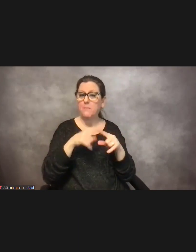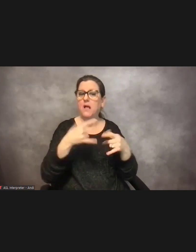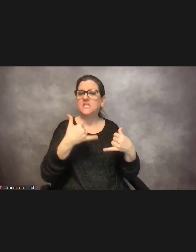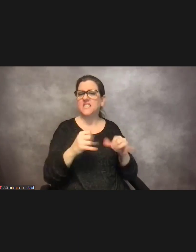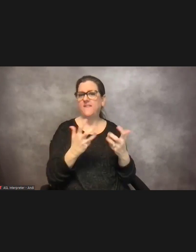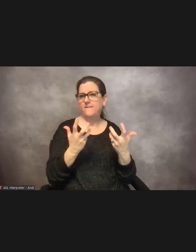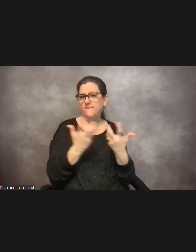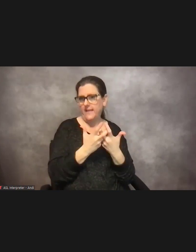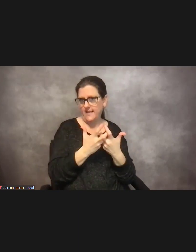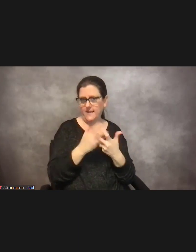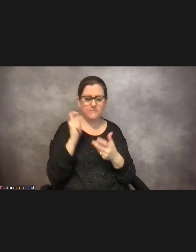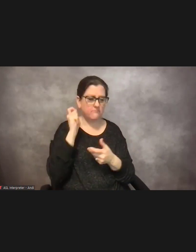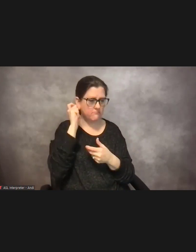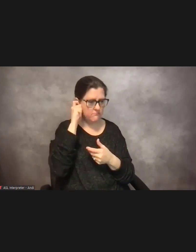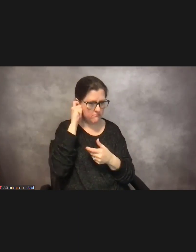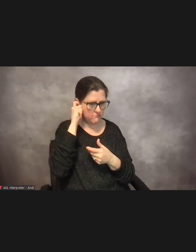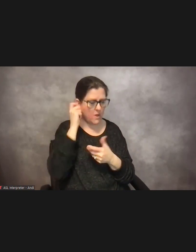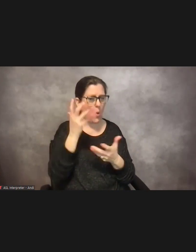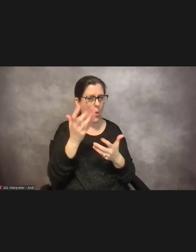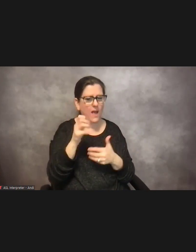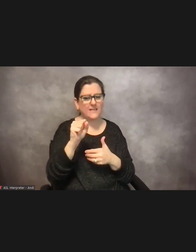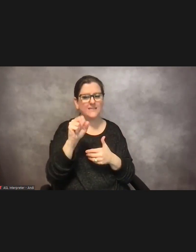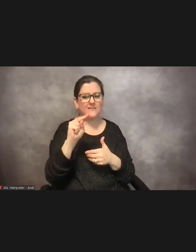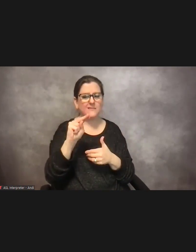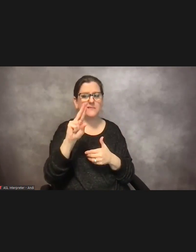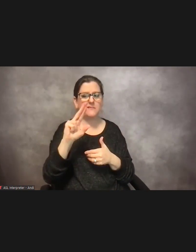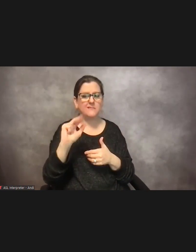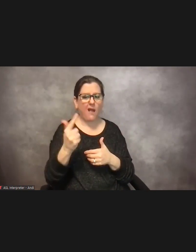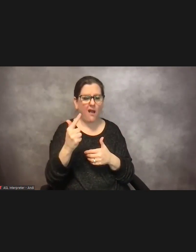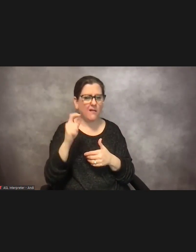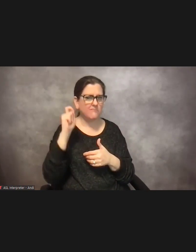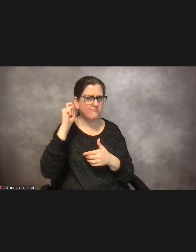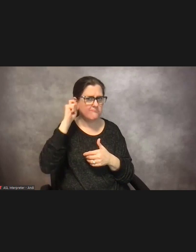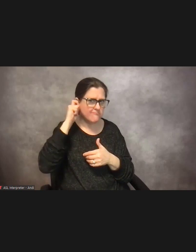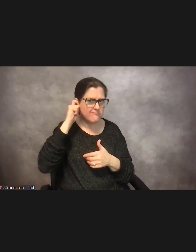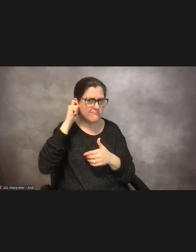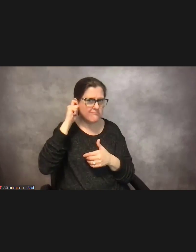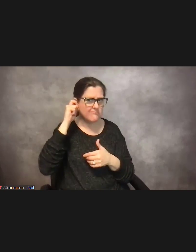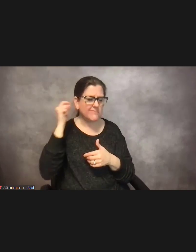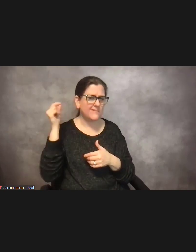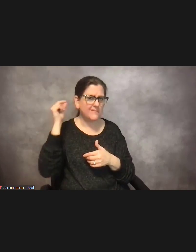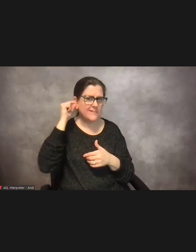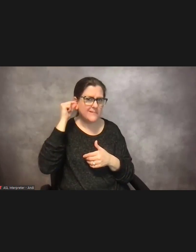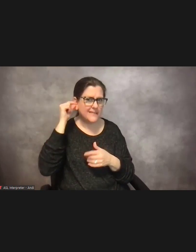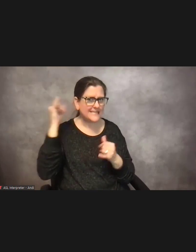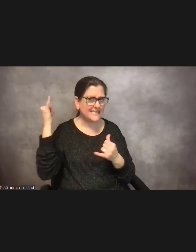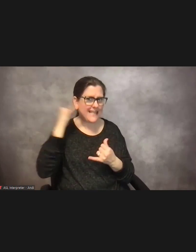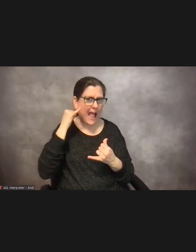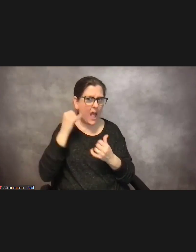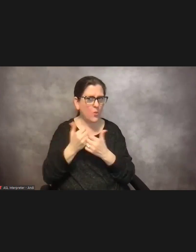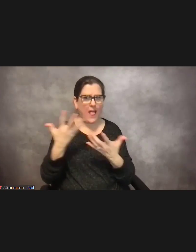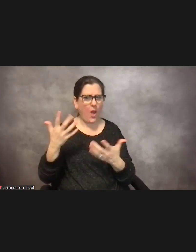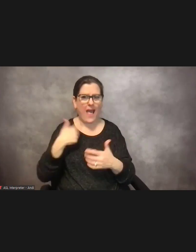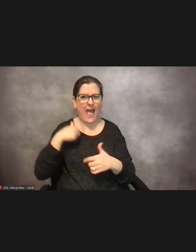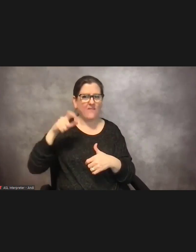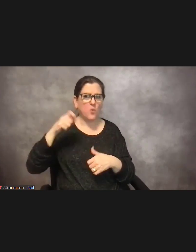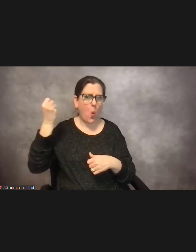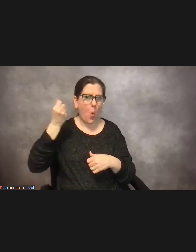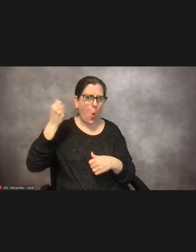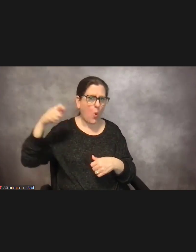will appropriately fit into that ear canal, so we get a good, snug fit, and the probe stays stable in the ear without you holding on to